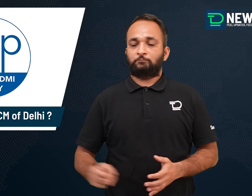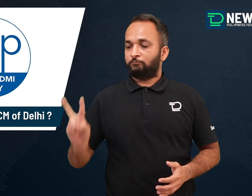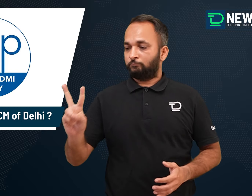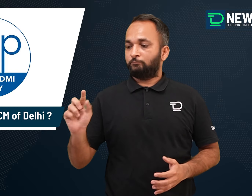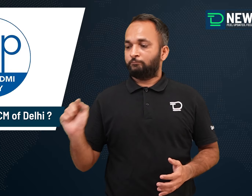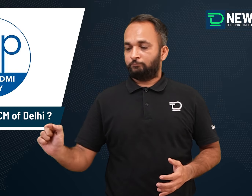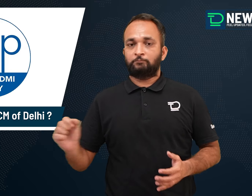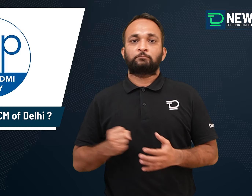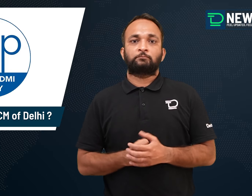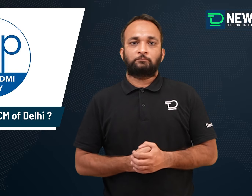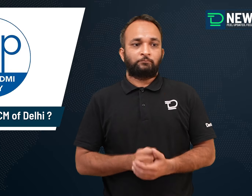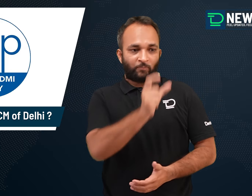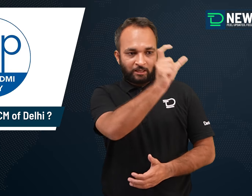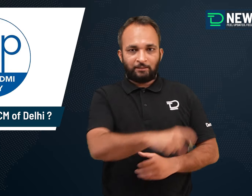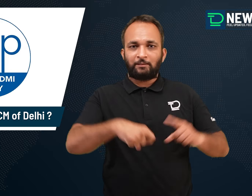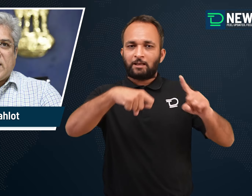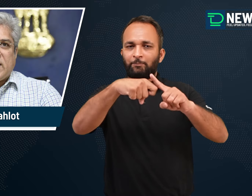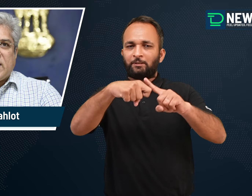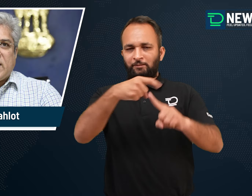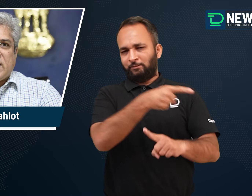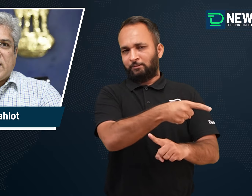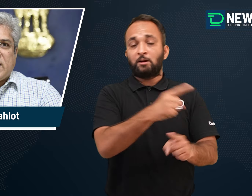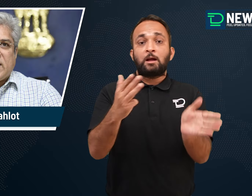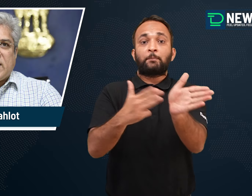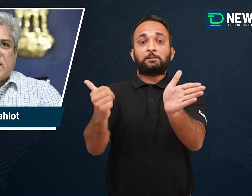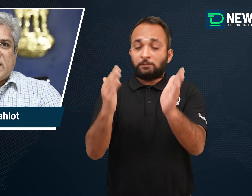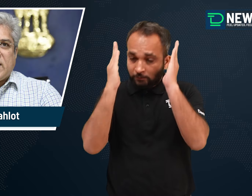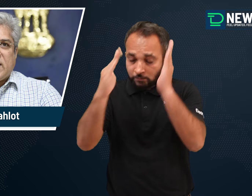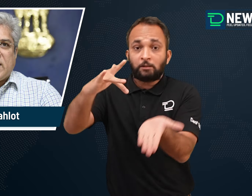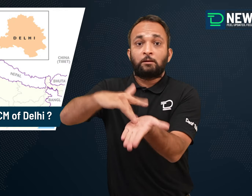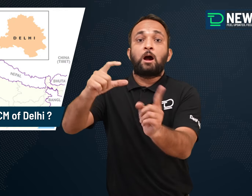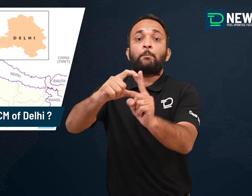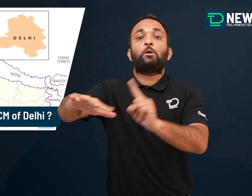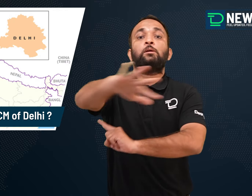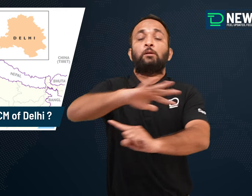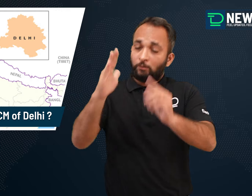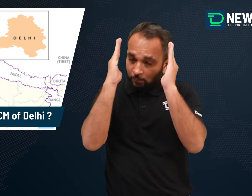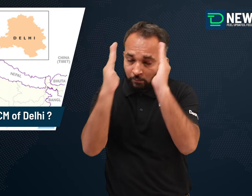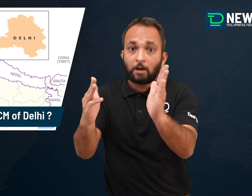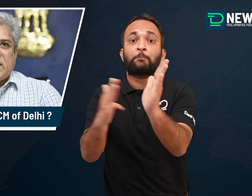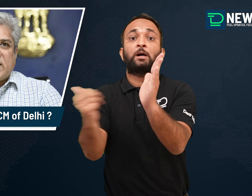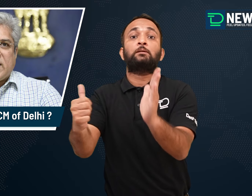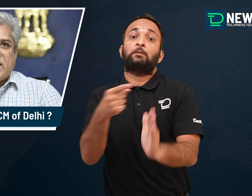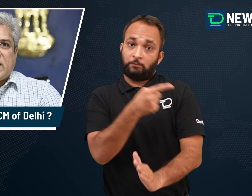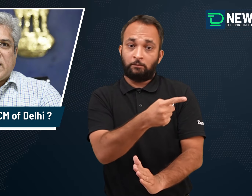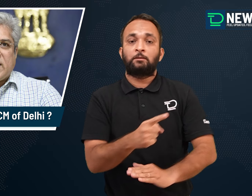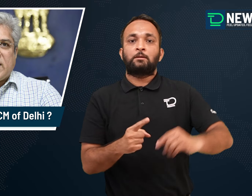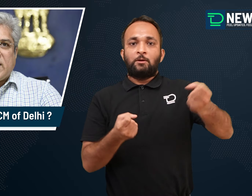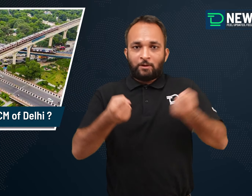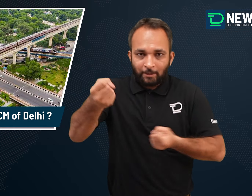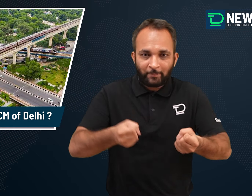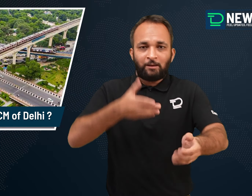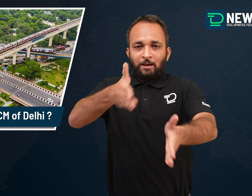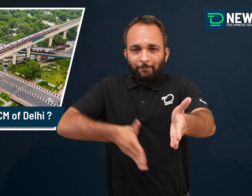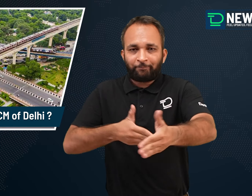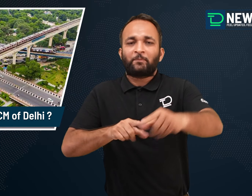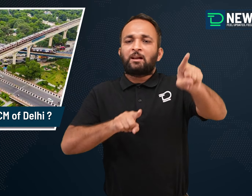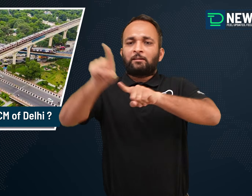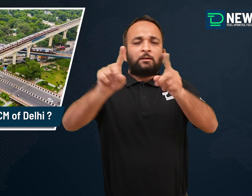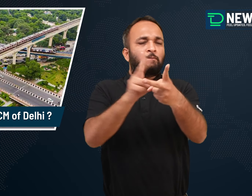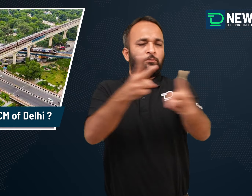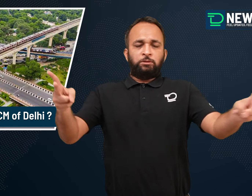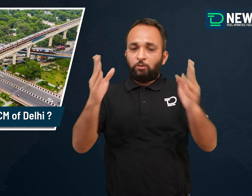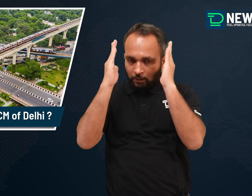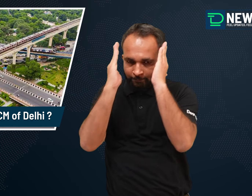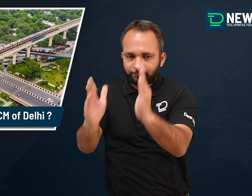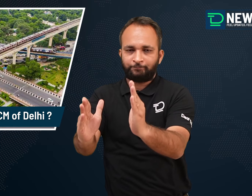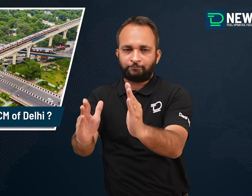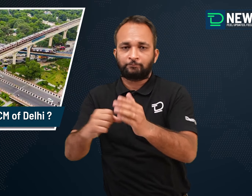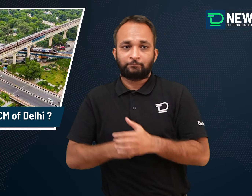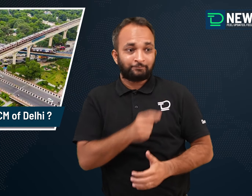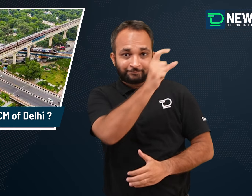2. Kailash, who is the Transport Minister of Delhi.